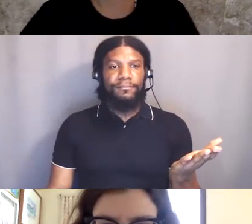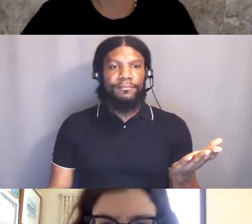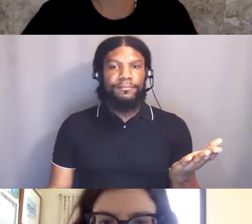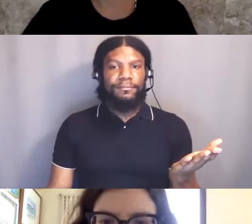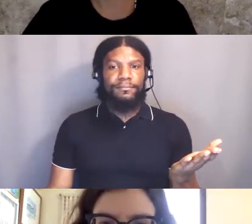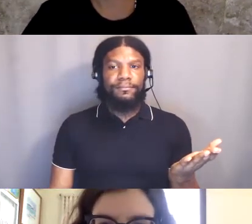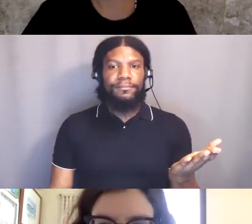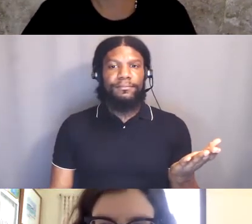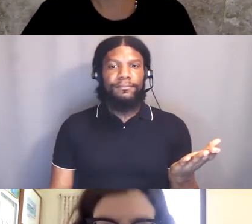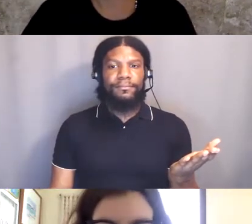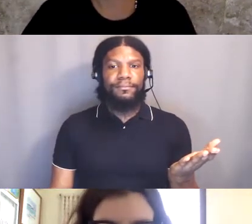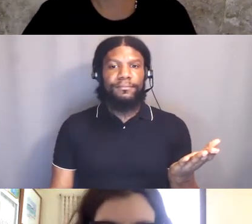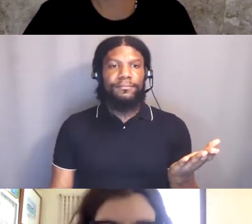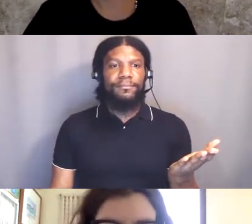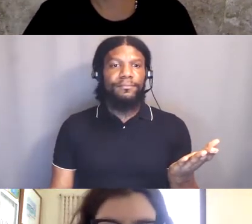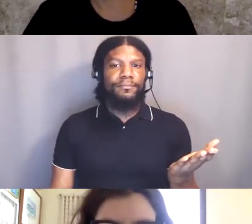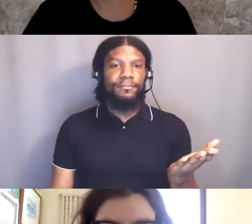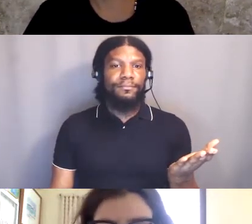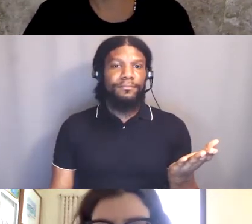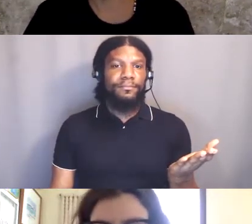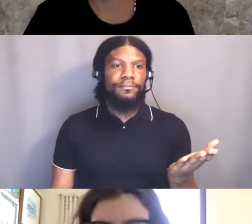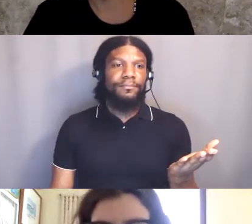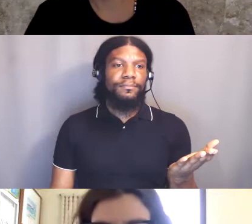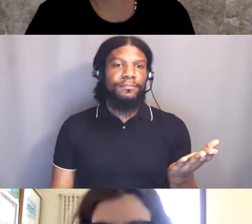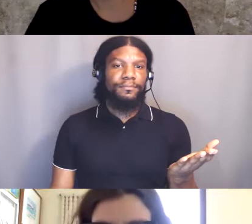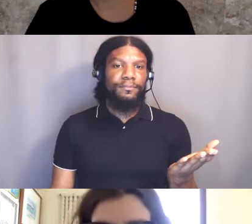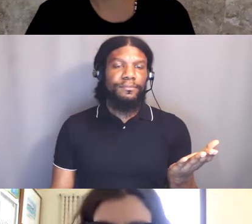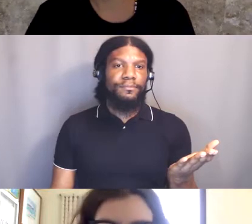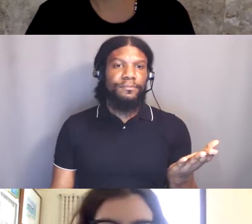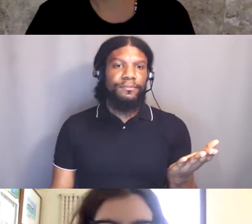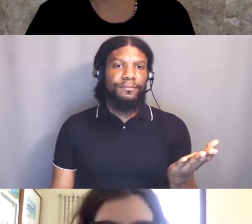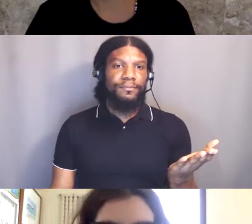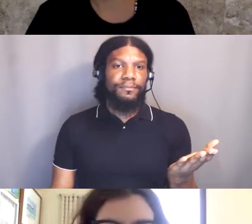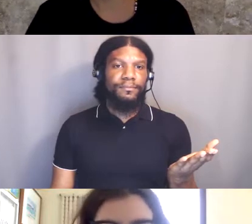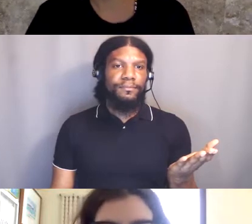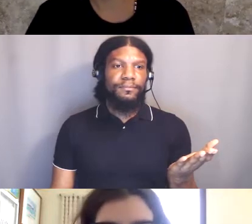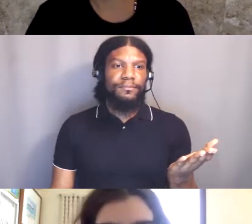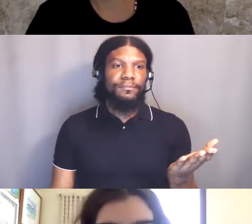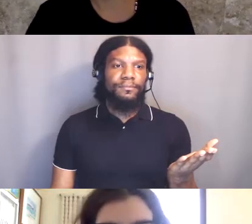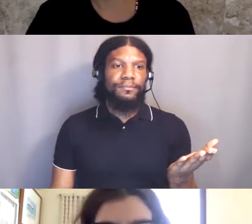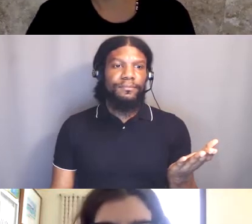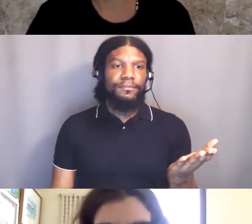and reparations, for it is only through freedom and justice that we truly give honor. AHO! ASHE!